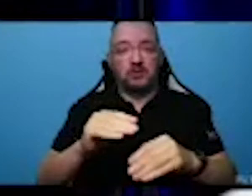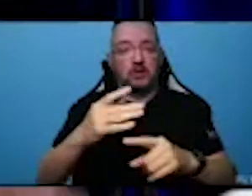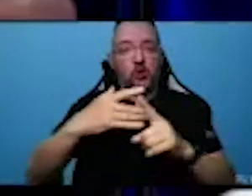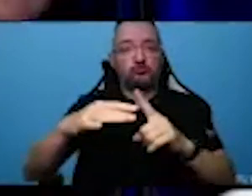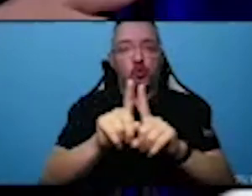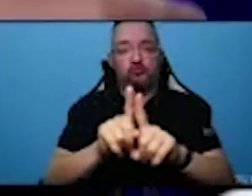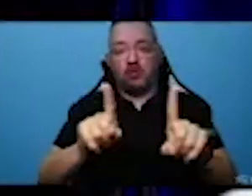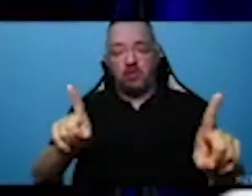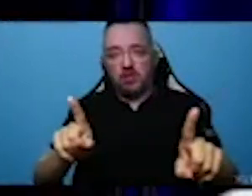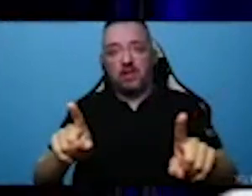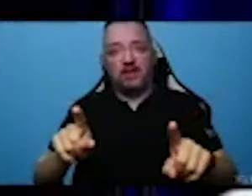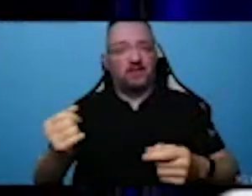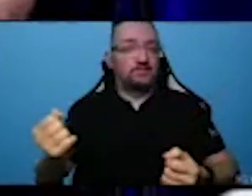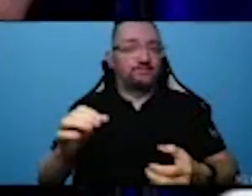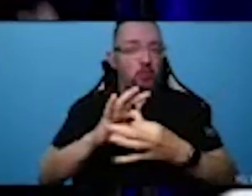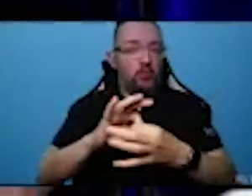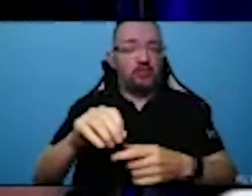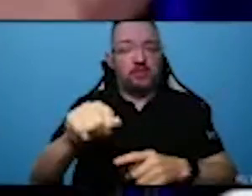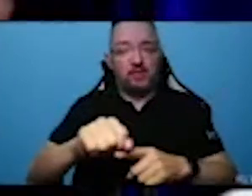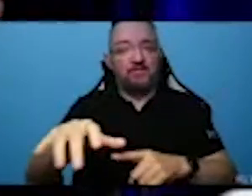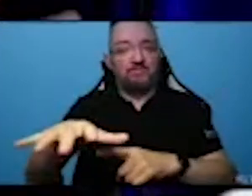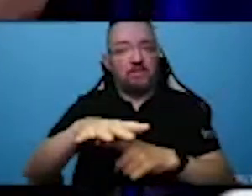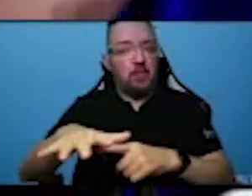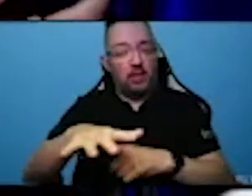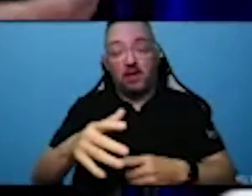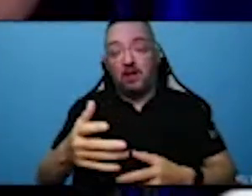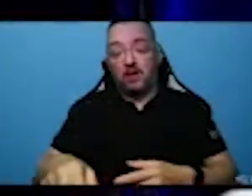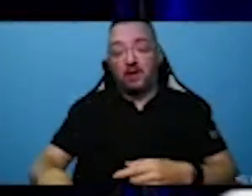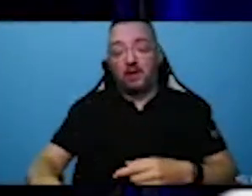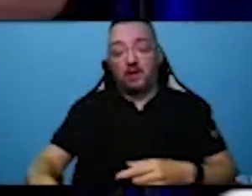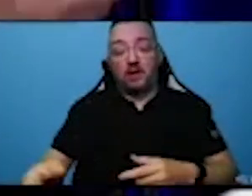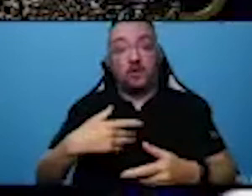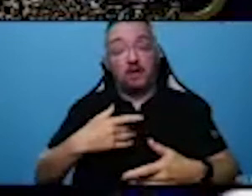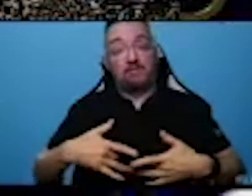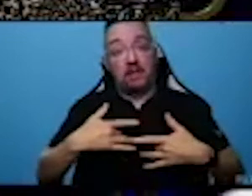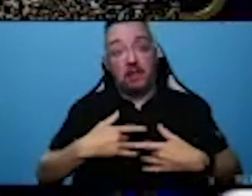But is there something that can come out of it, we can , that will be good in that we can apply? One of the questioners Louise says